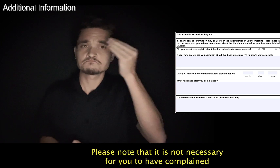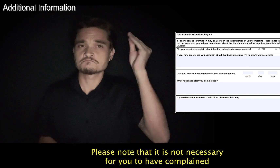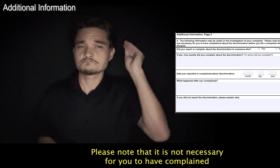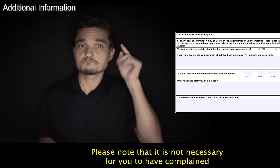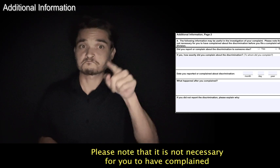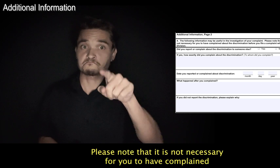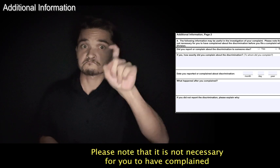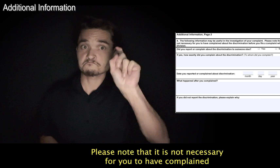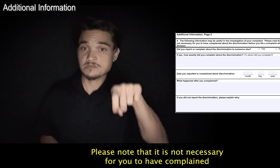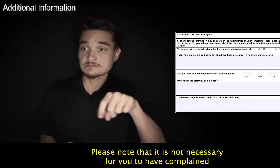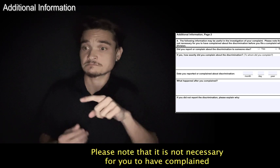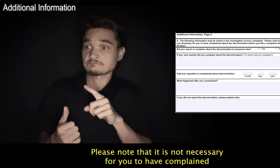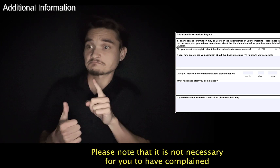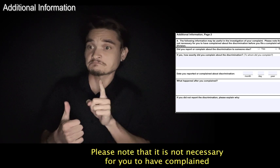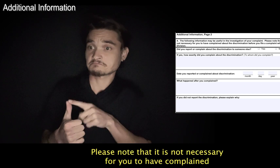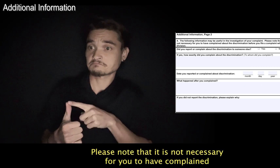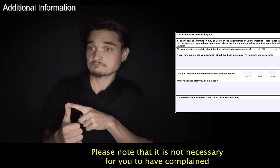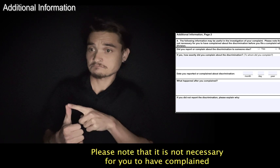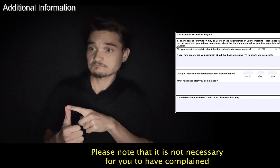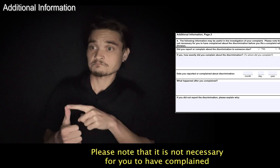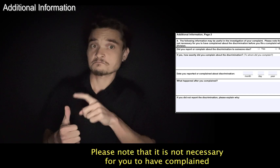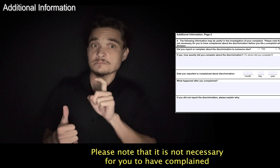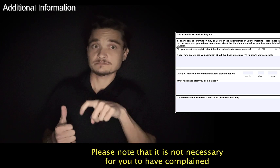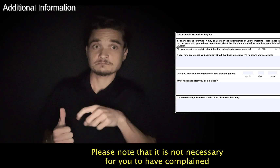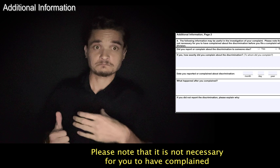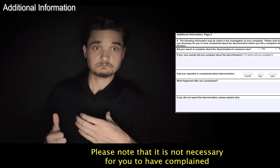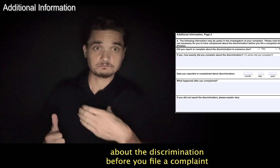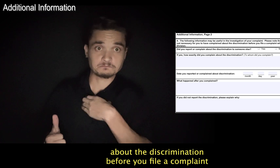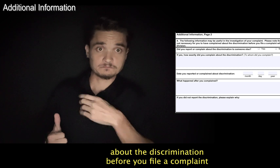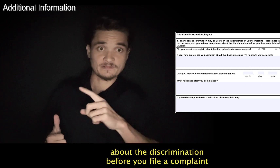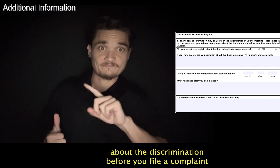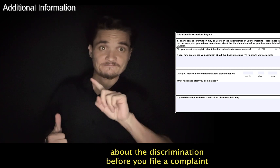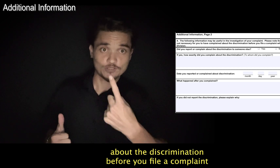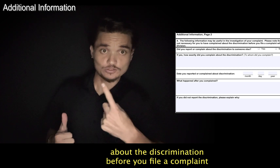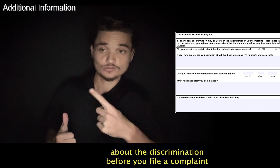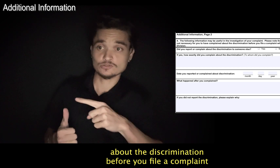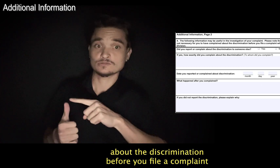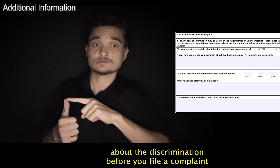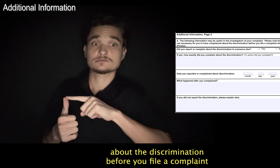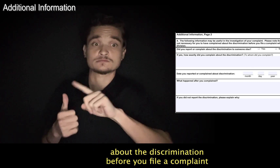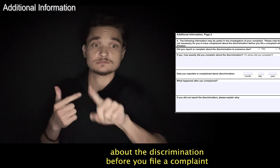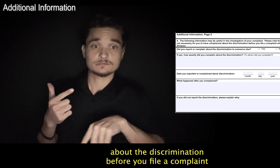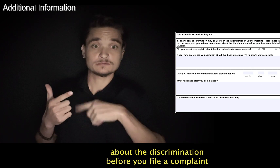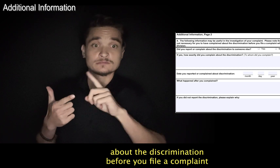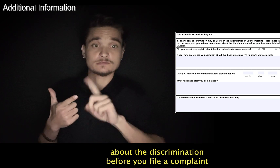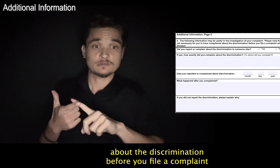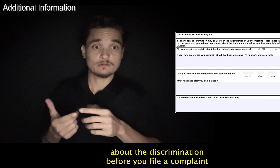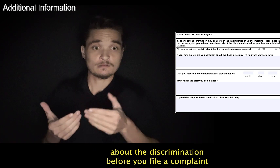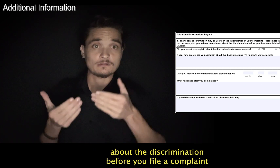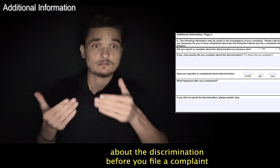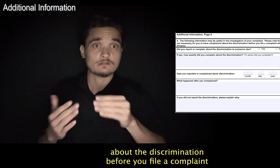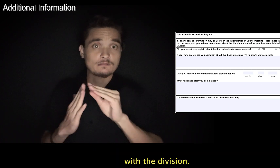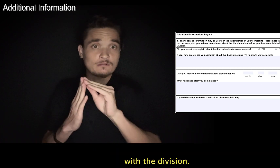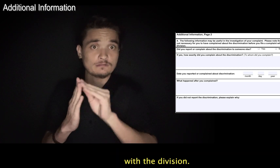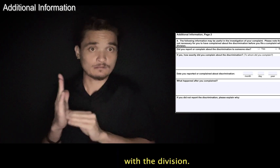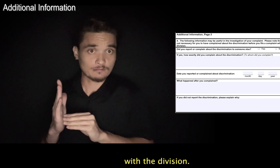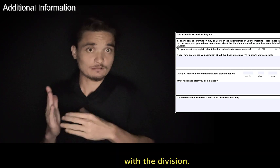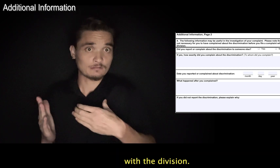Please note that it is not necessary for you to have complained about the discrimination before you file a complaint with the division.